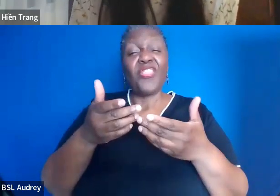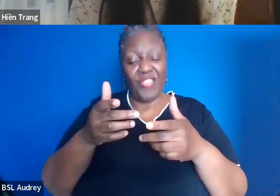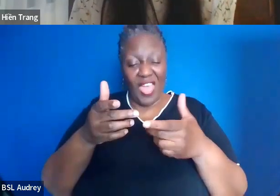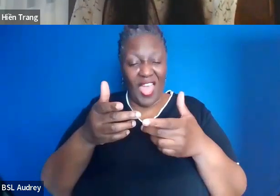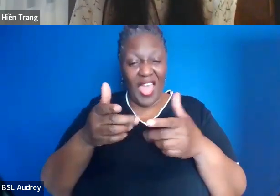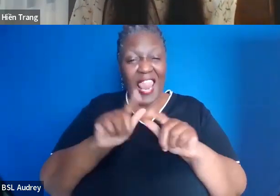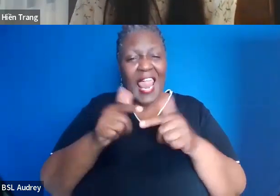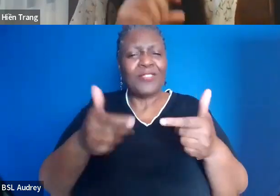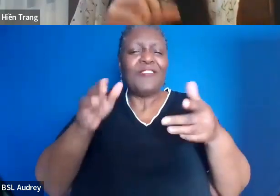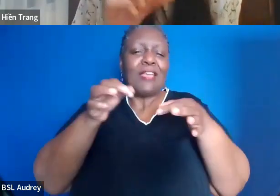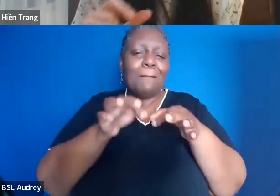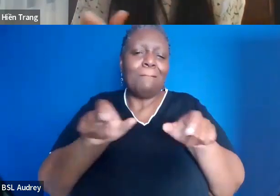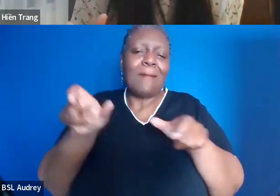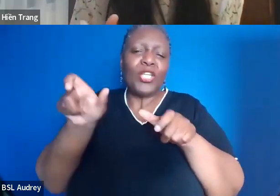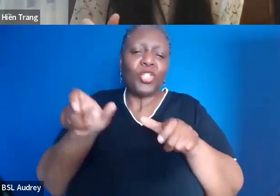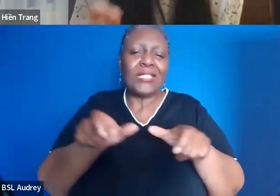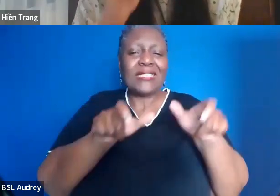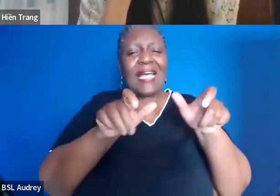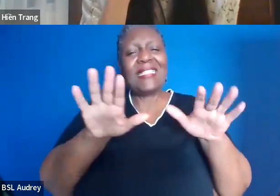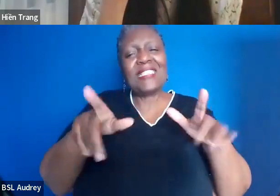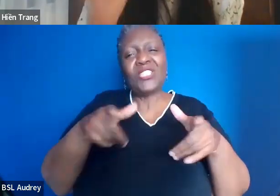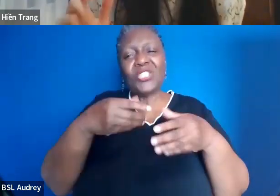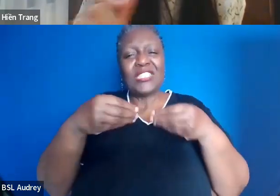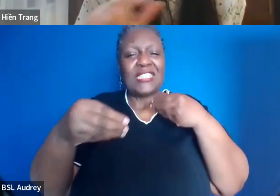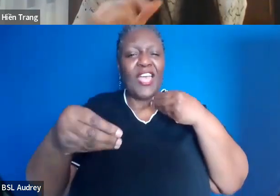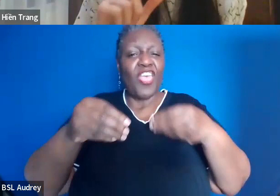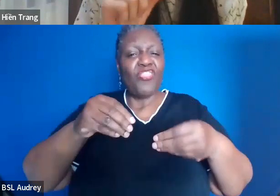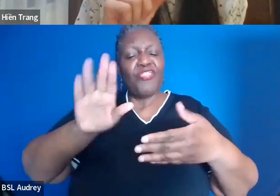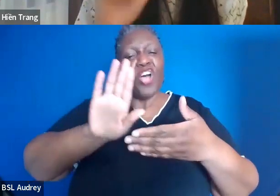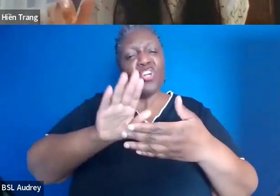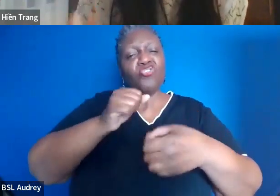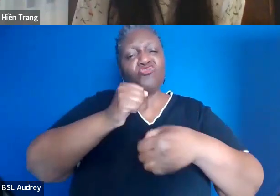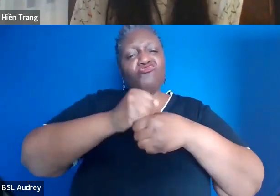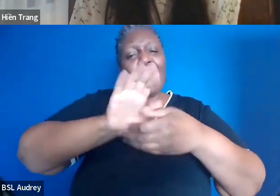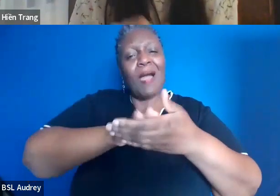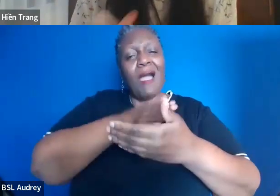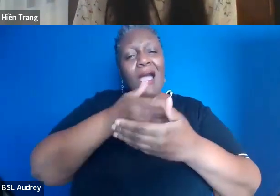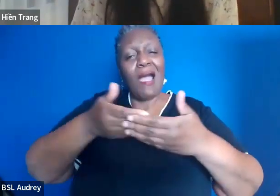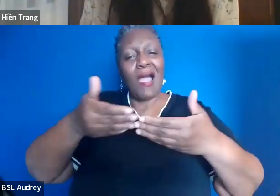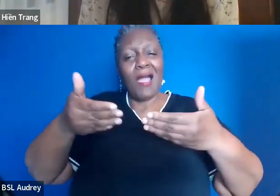and somehow it's a very loose language like the grammar in the the Vietnamese grammar is not as